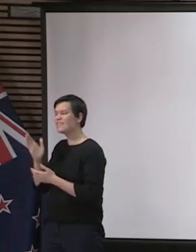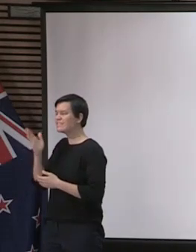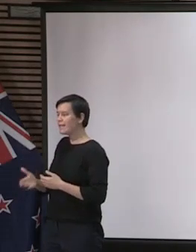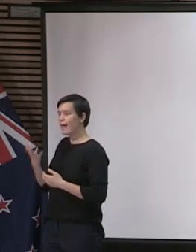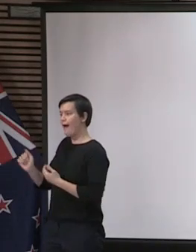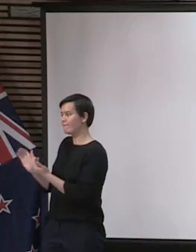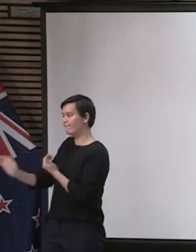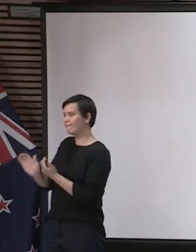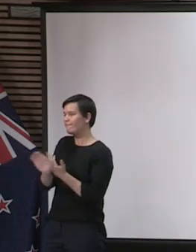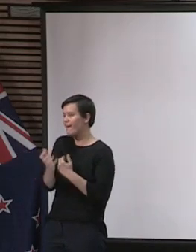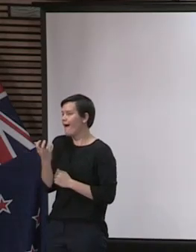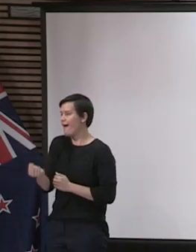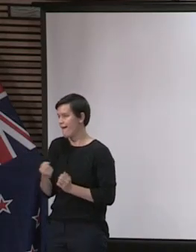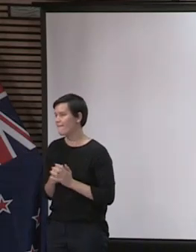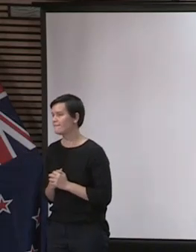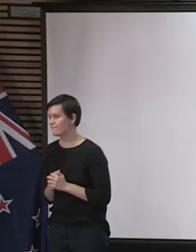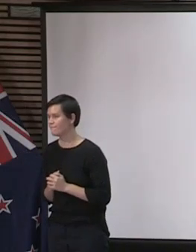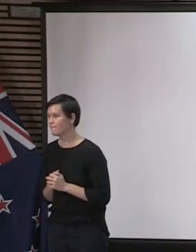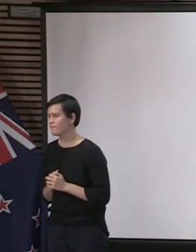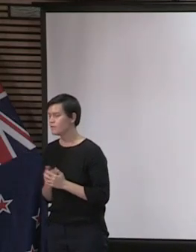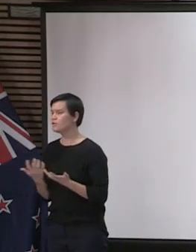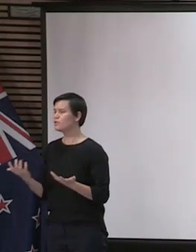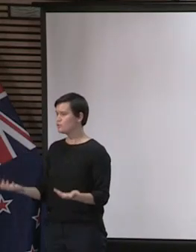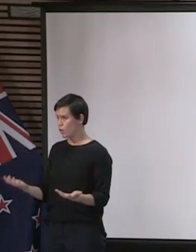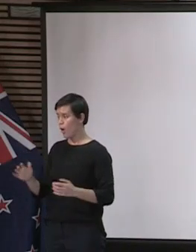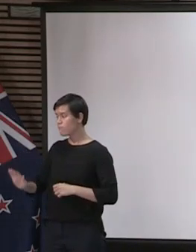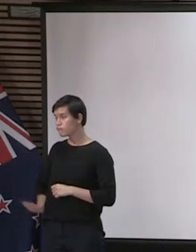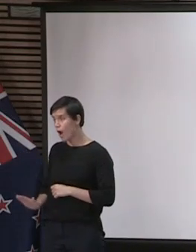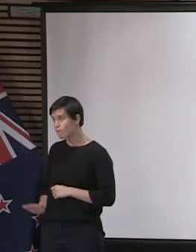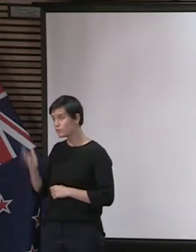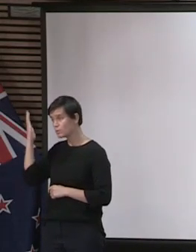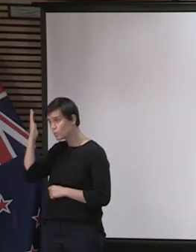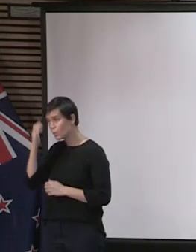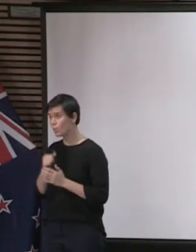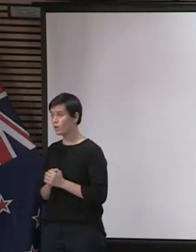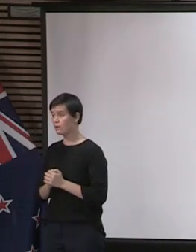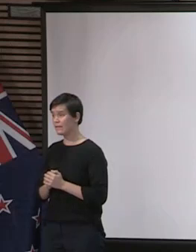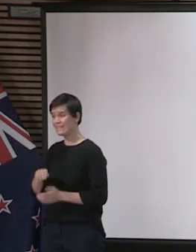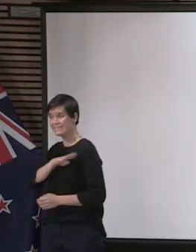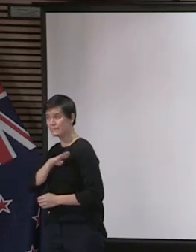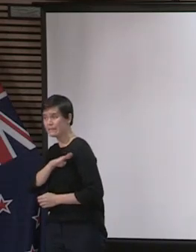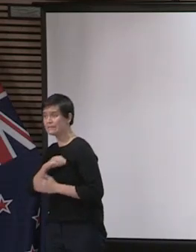confident that it is possible in alert level 3 to open up ECE and primary schools,